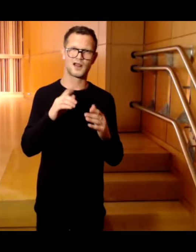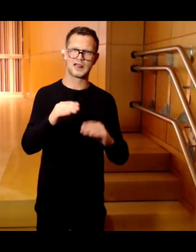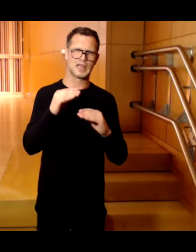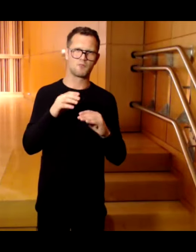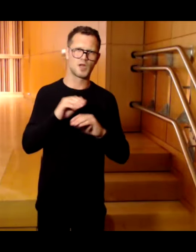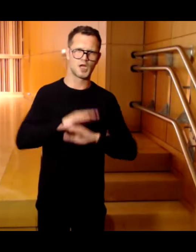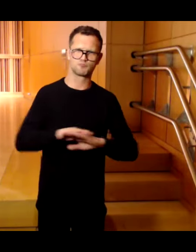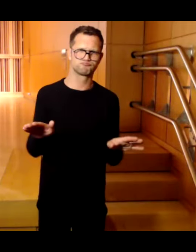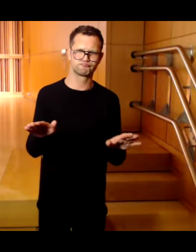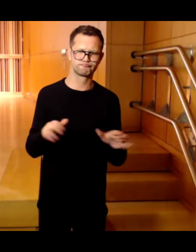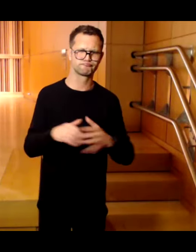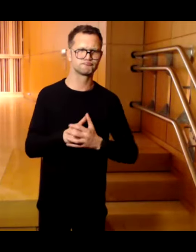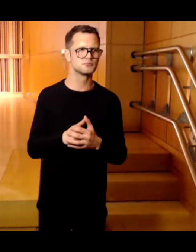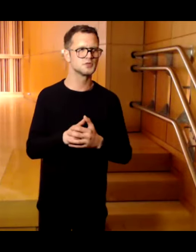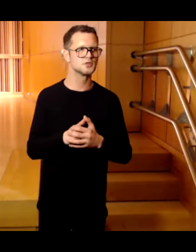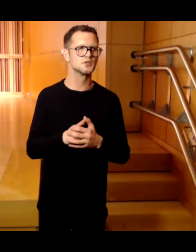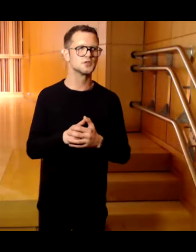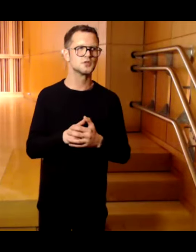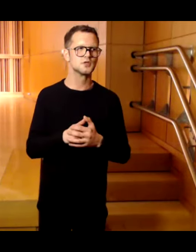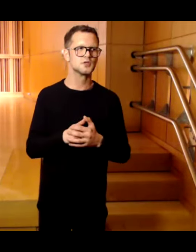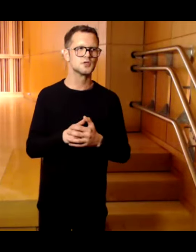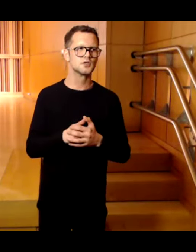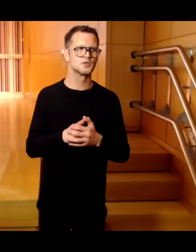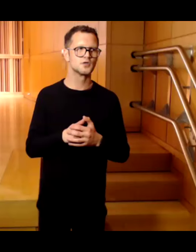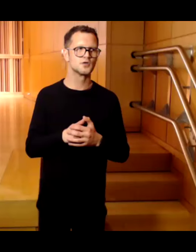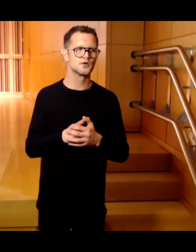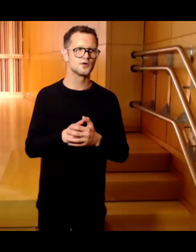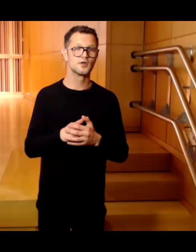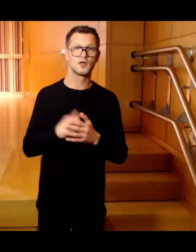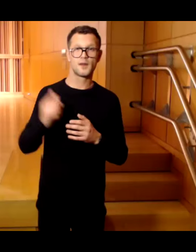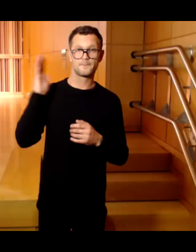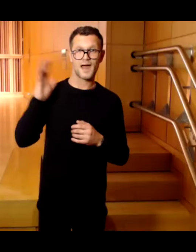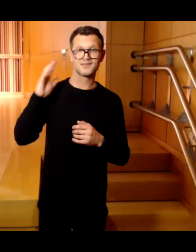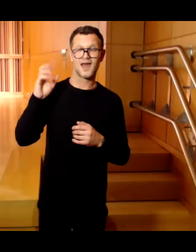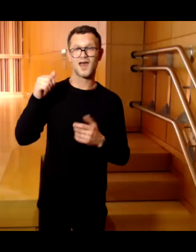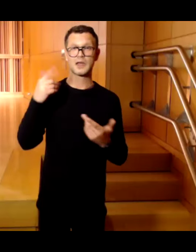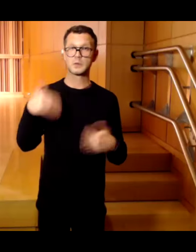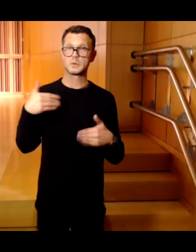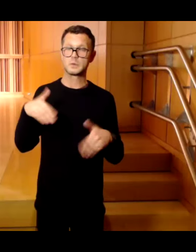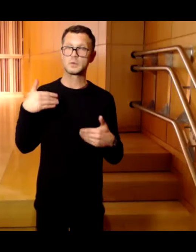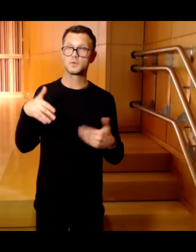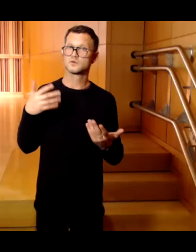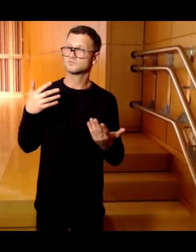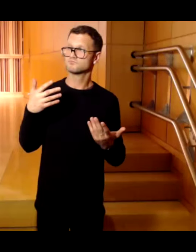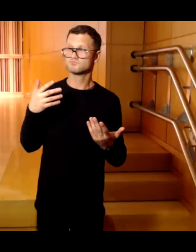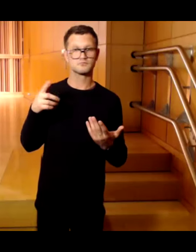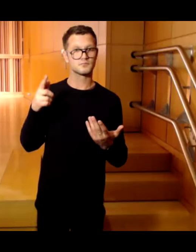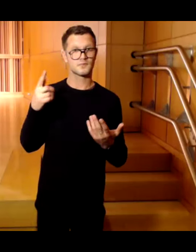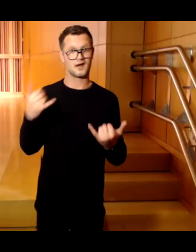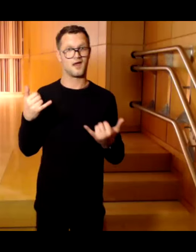conjugal union. I vocally agreed then and reviewing black gay men not long ago, concur even more so now.